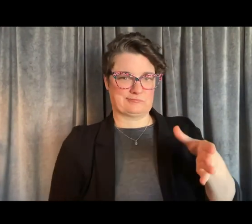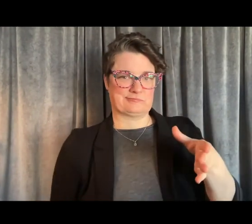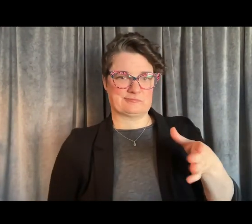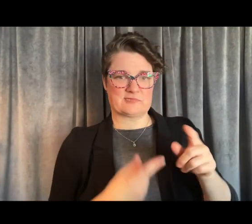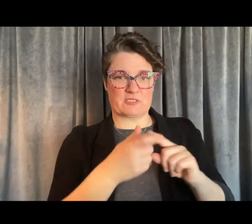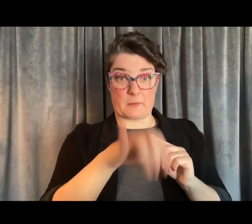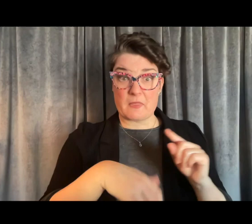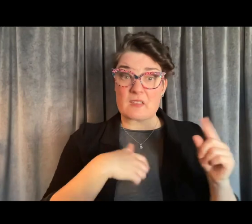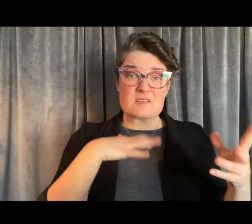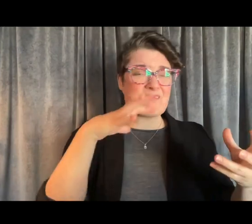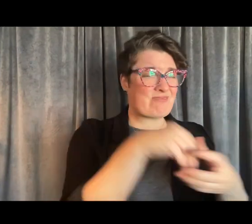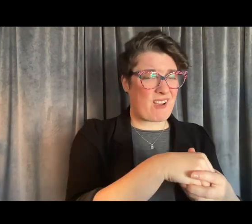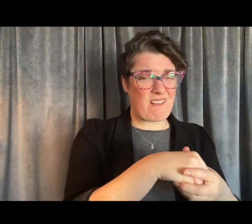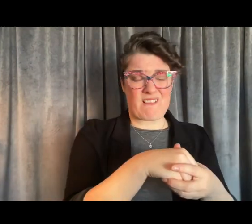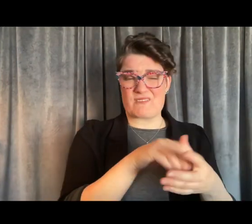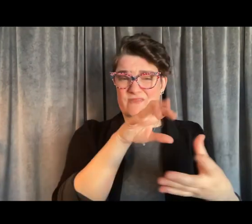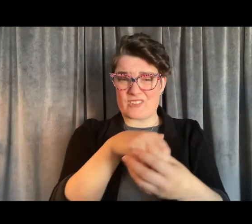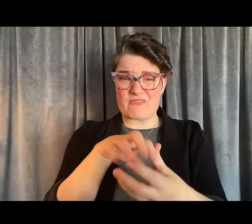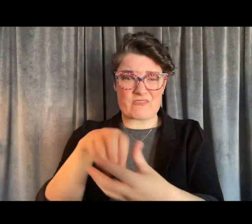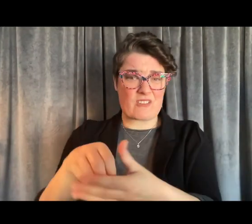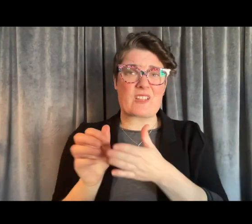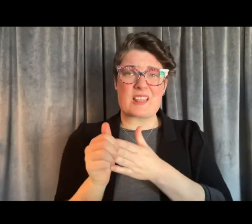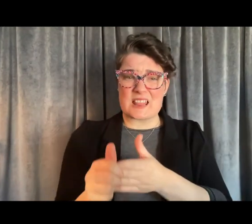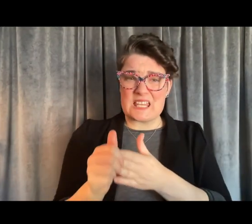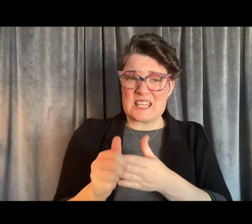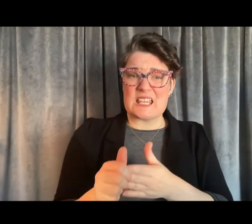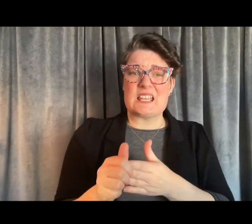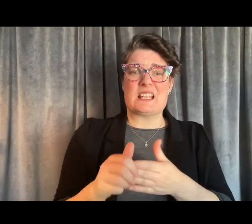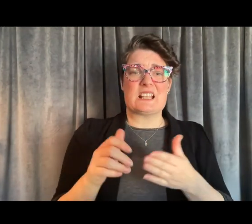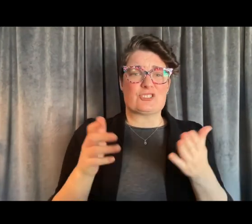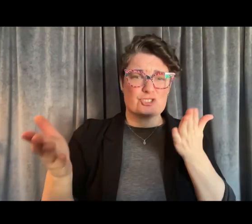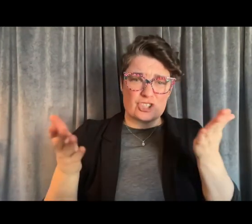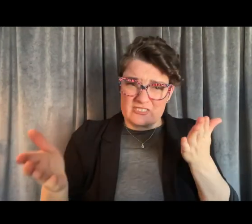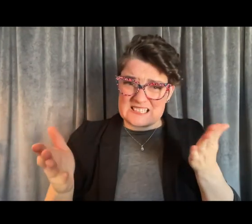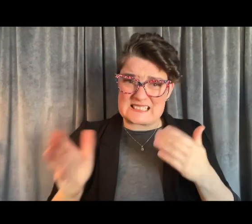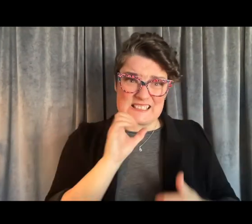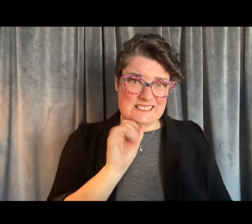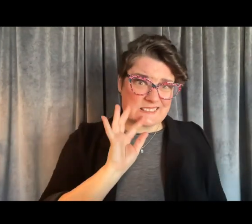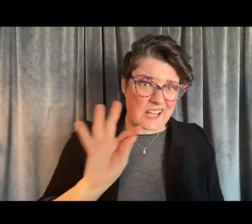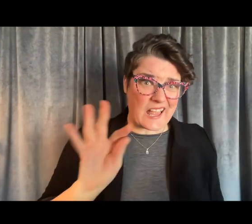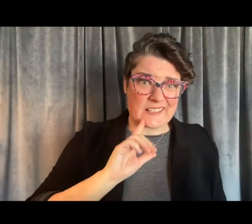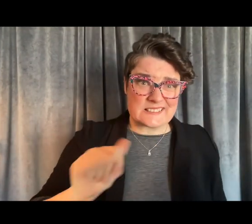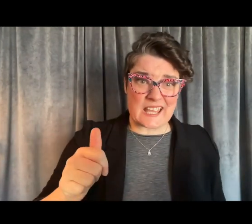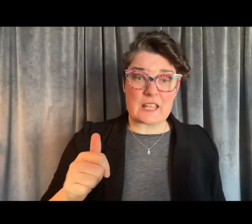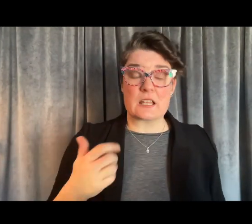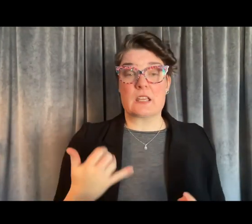So, you know, I was involved in all that. I was involved in leading services as a nine and 10 year old.